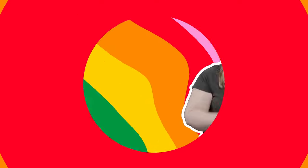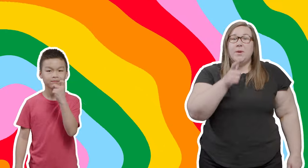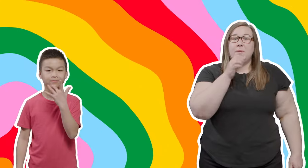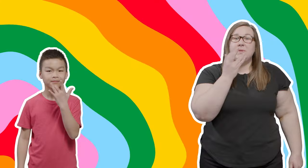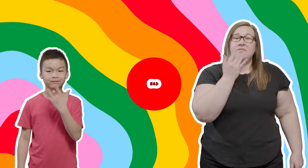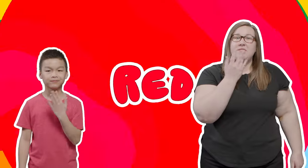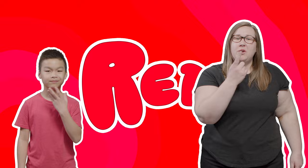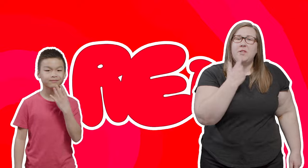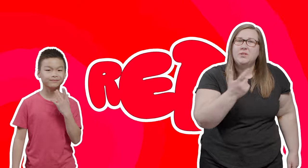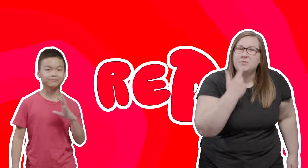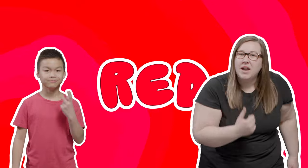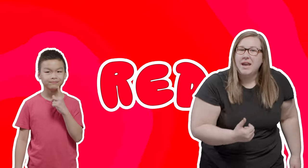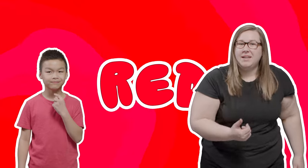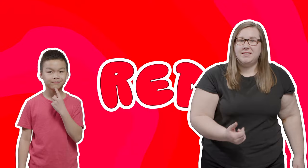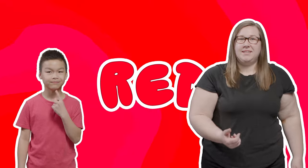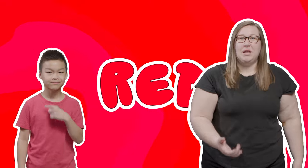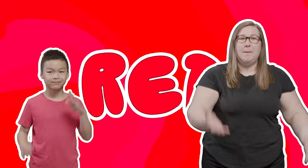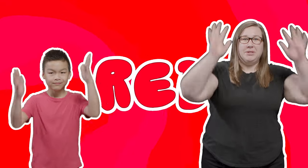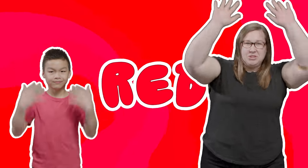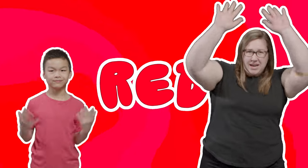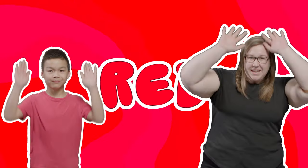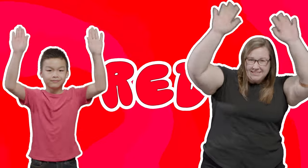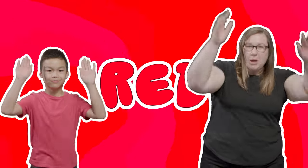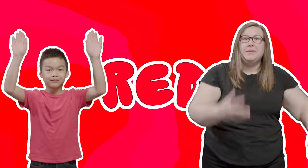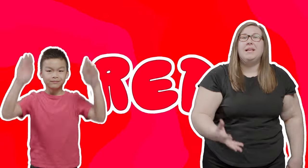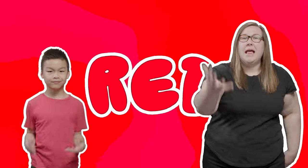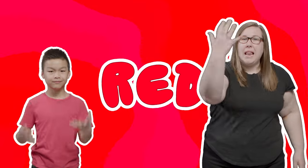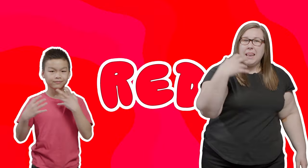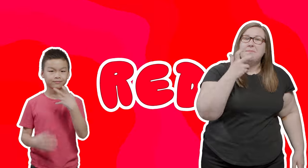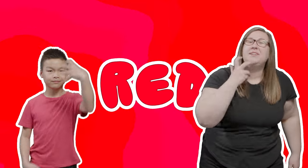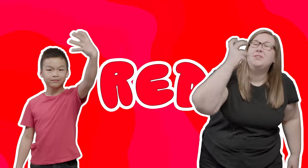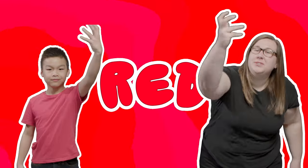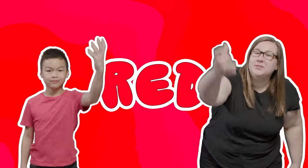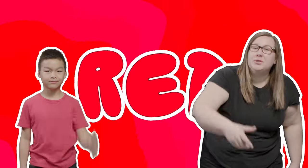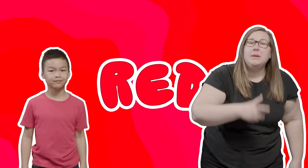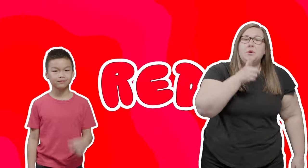Who's favorite color is red? Now put your hands up and let me hear you scream